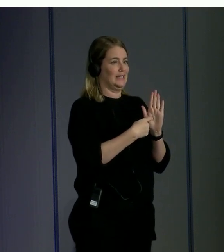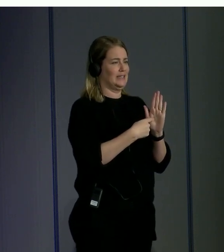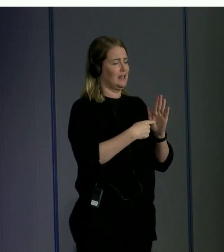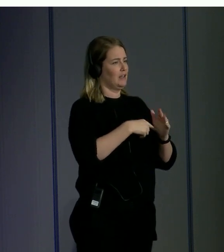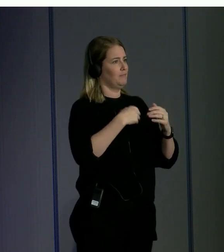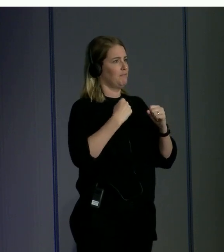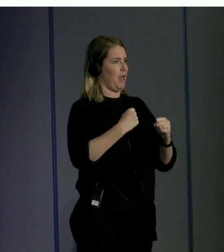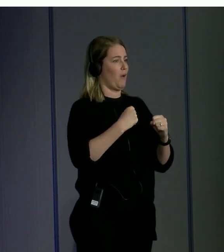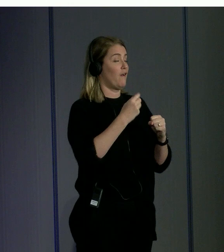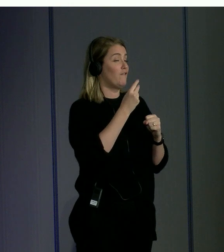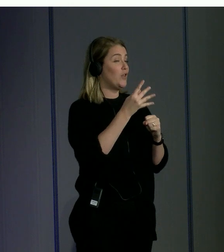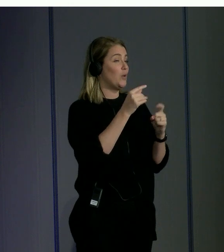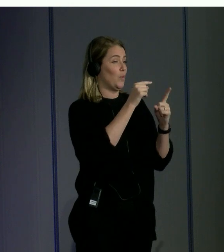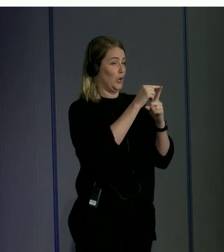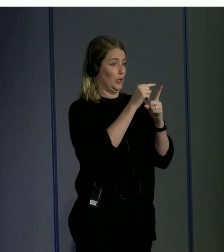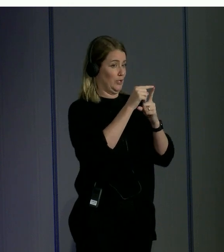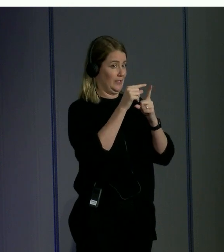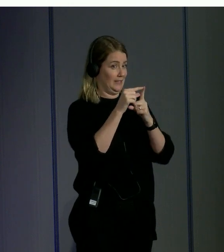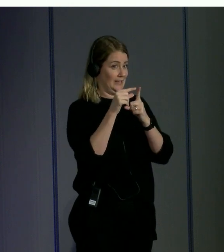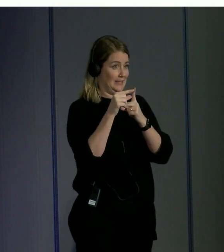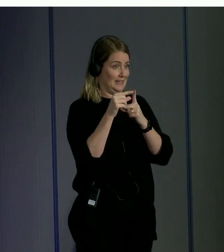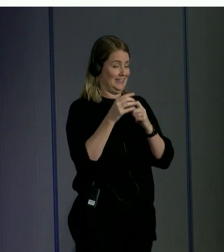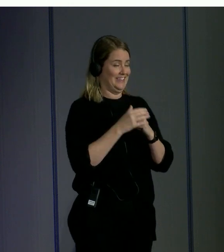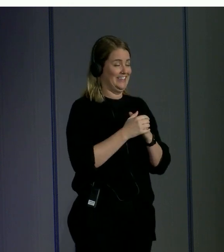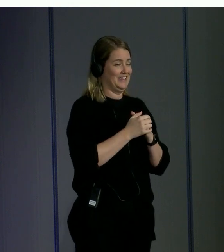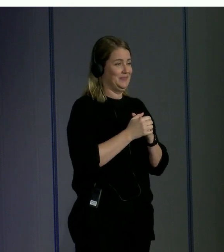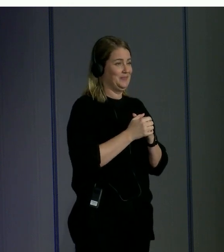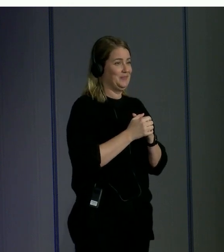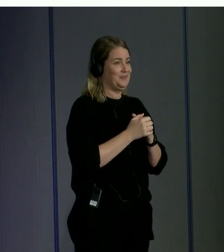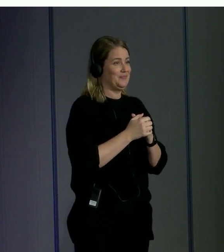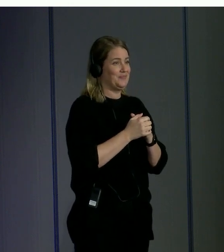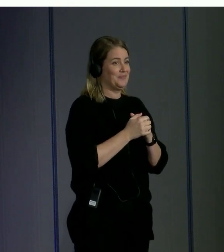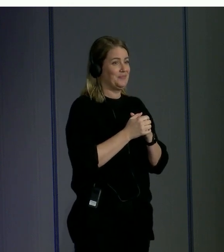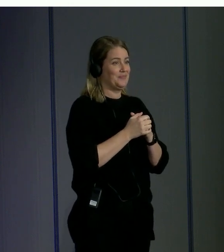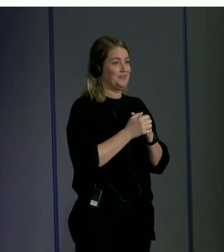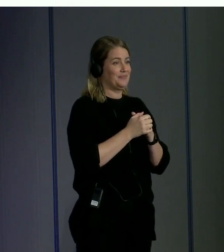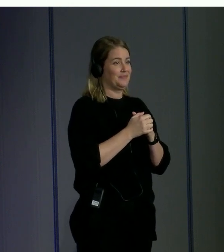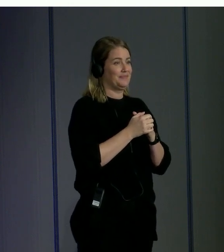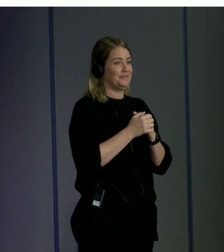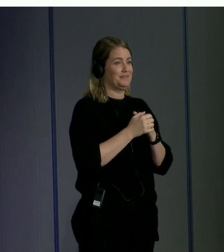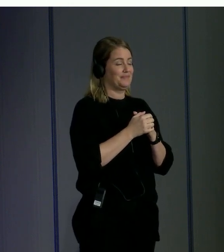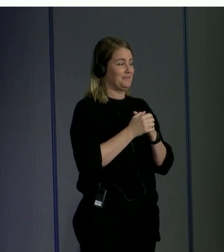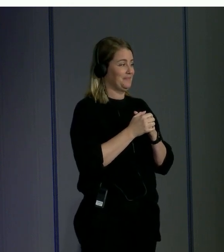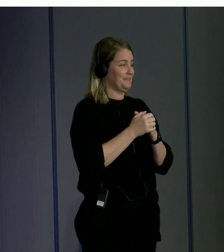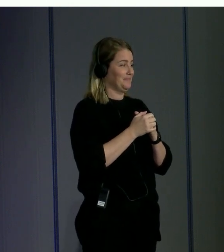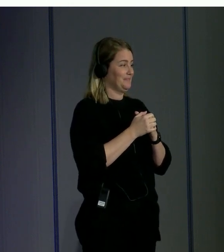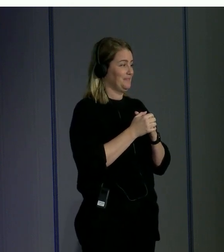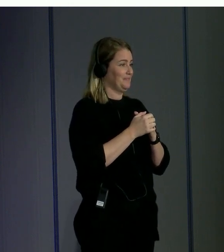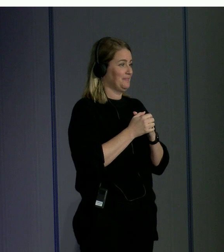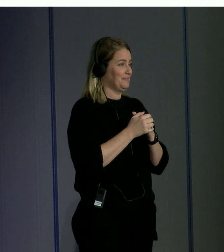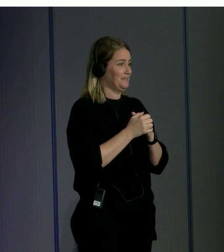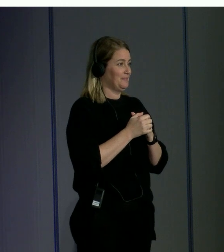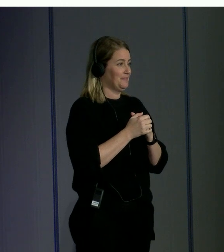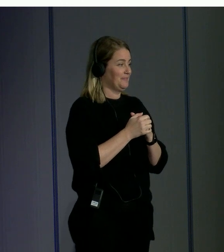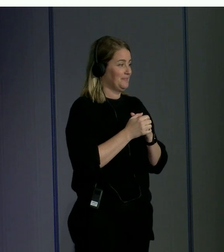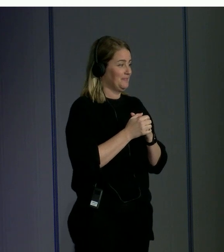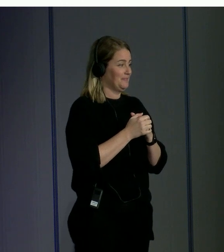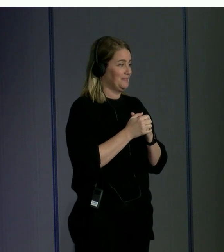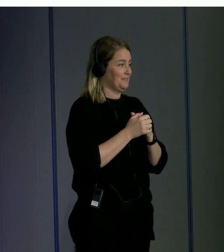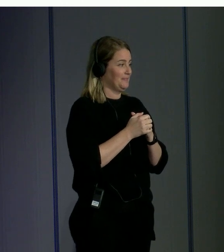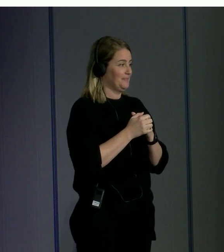of a few words and a little emptiness.